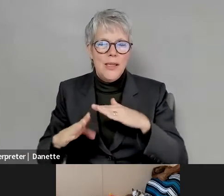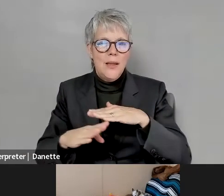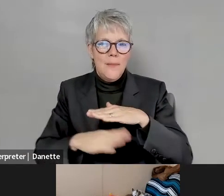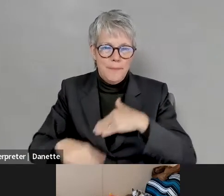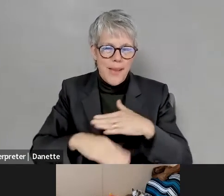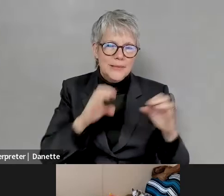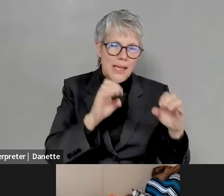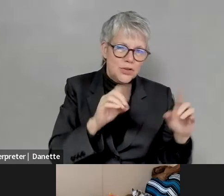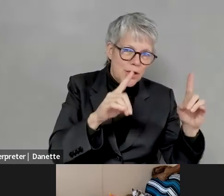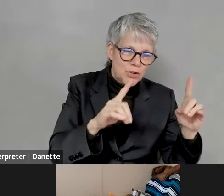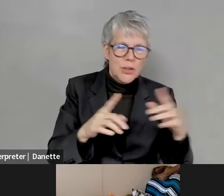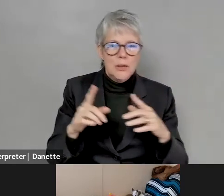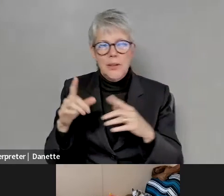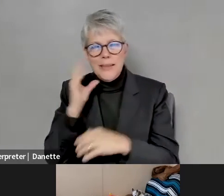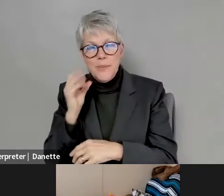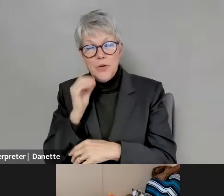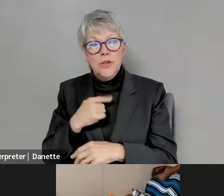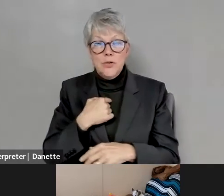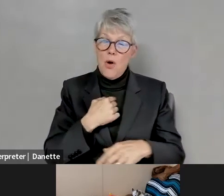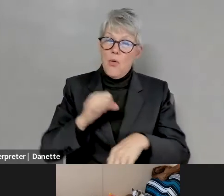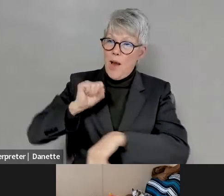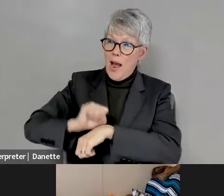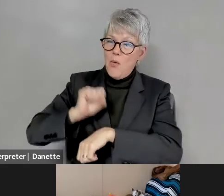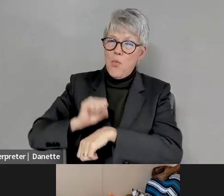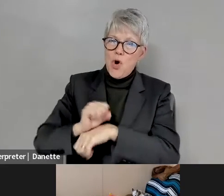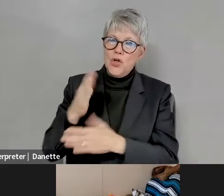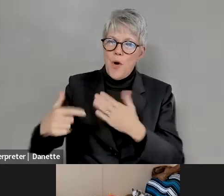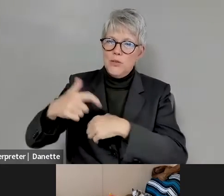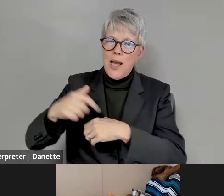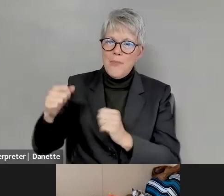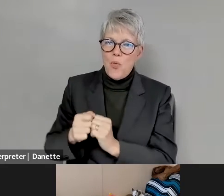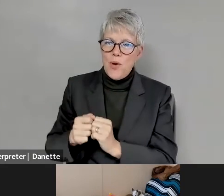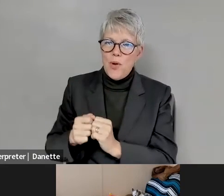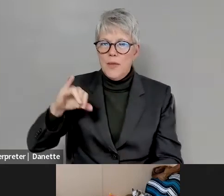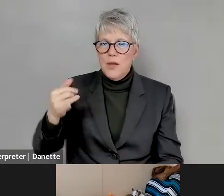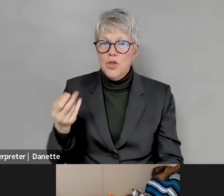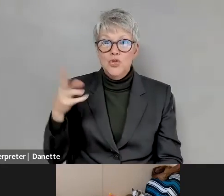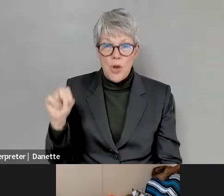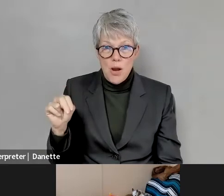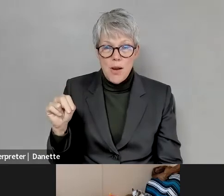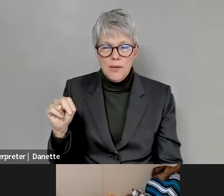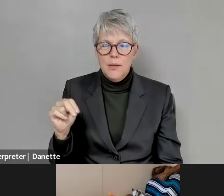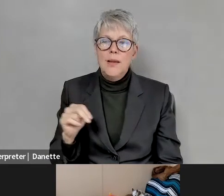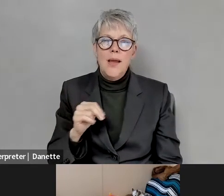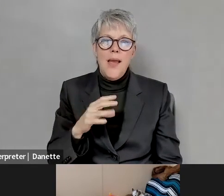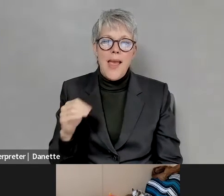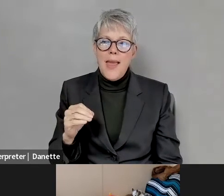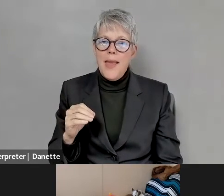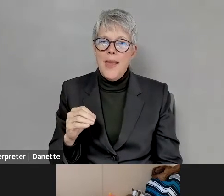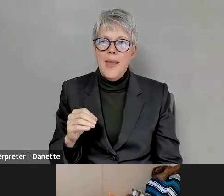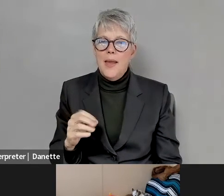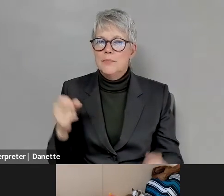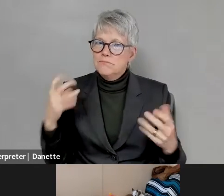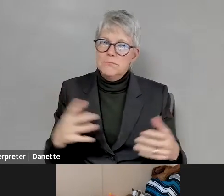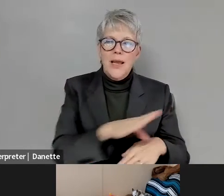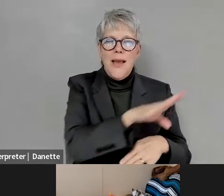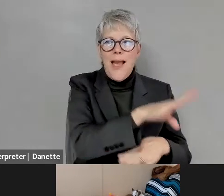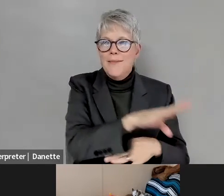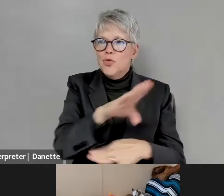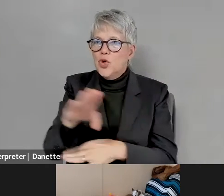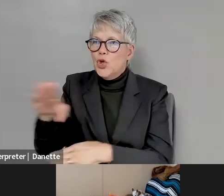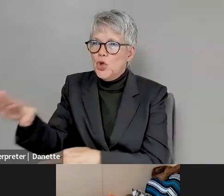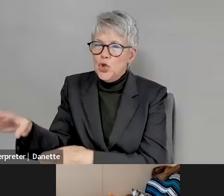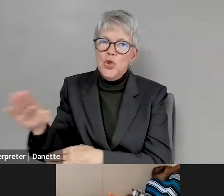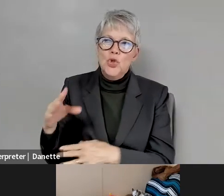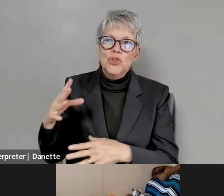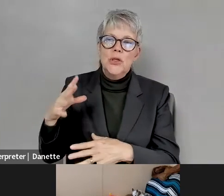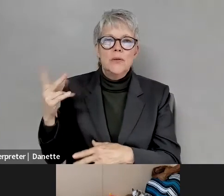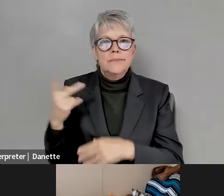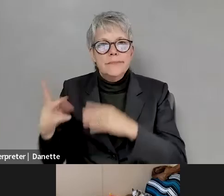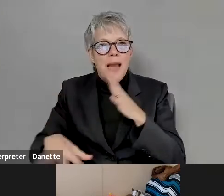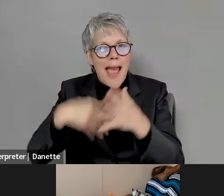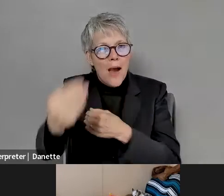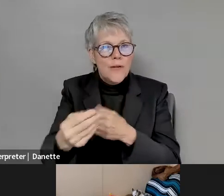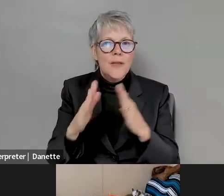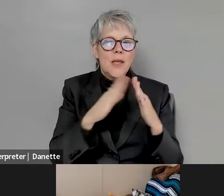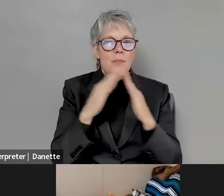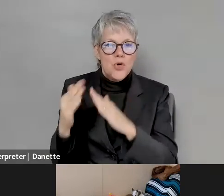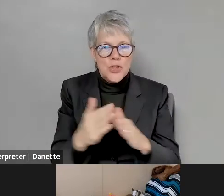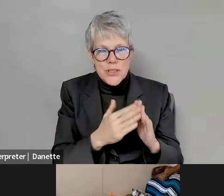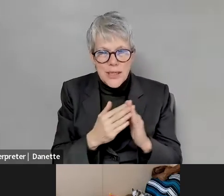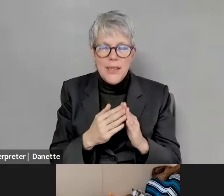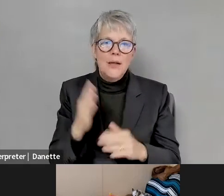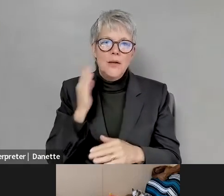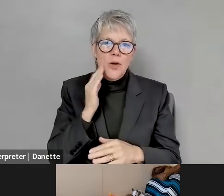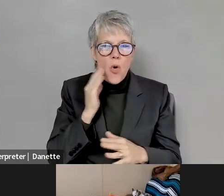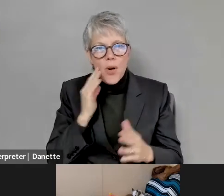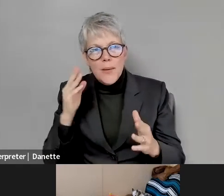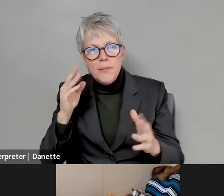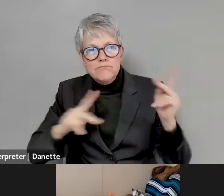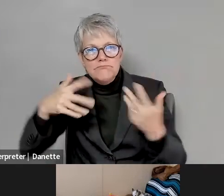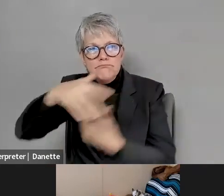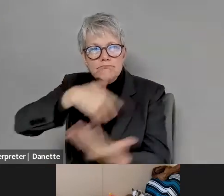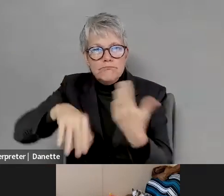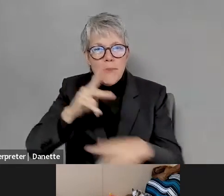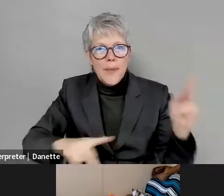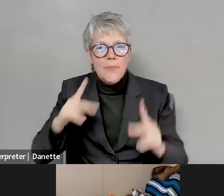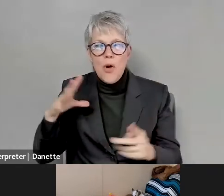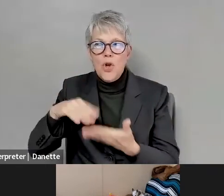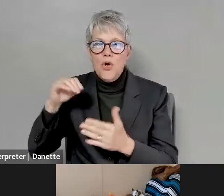Cameron Kempson: um, I worked part time with John and Um spent full afternoon working out in the community and um getting to know people, but also learning how to be more independent. And then this past year.